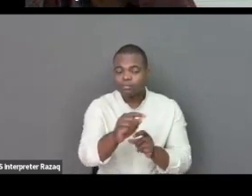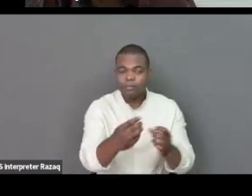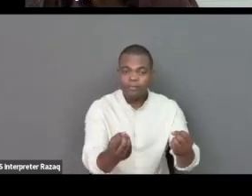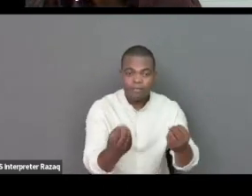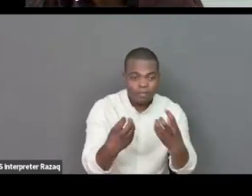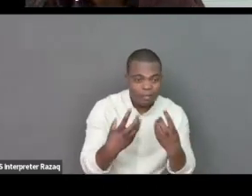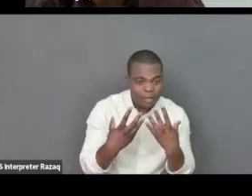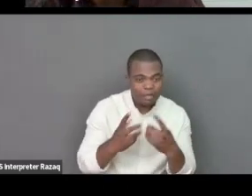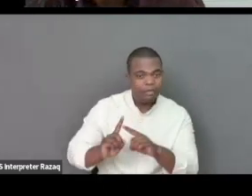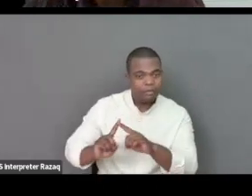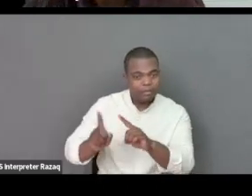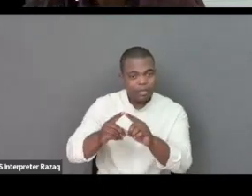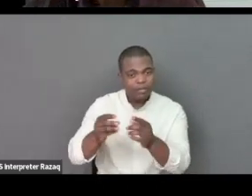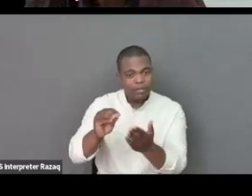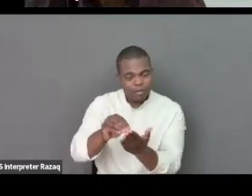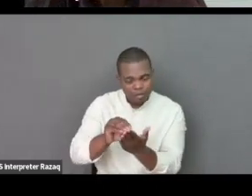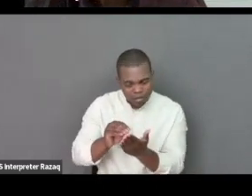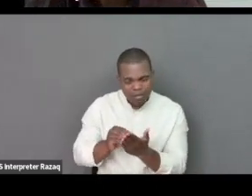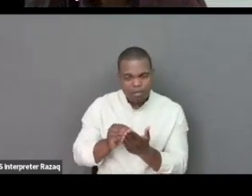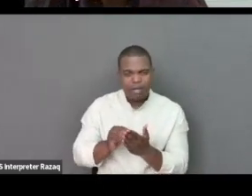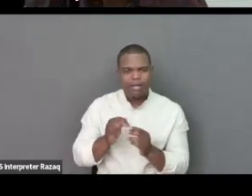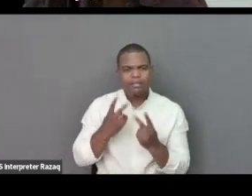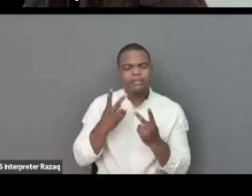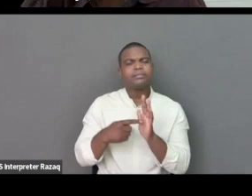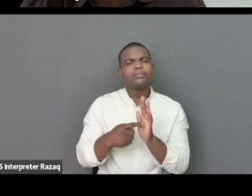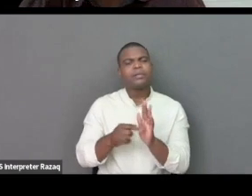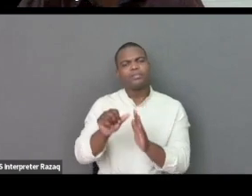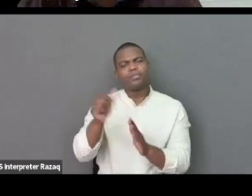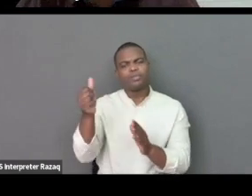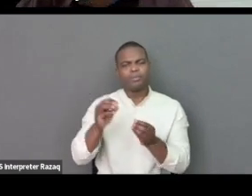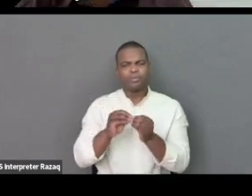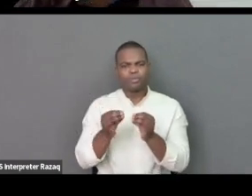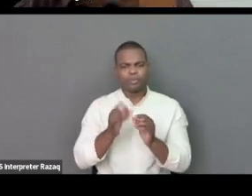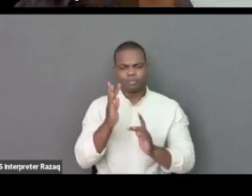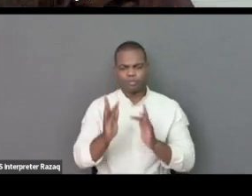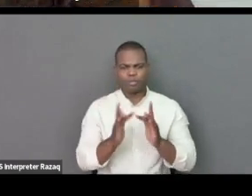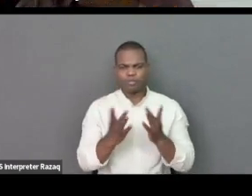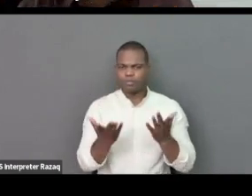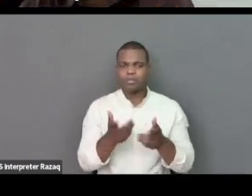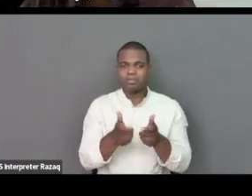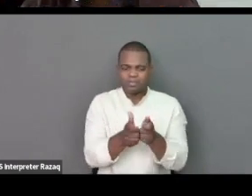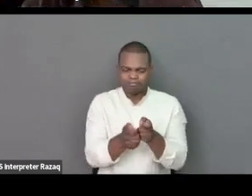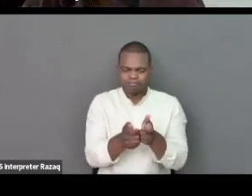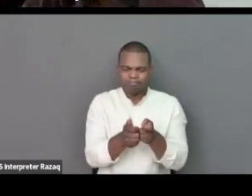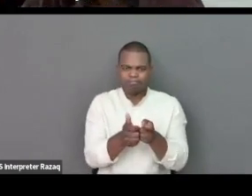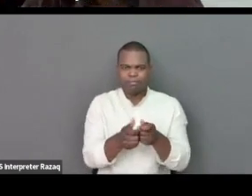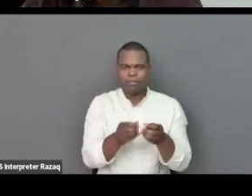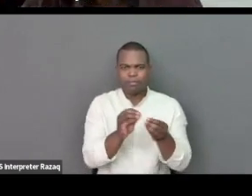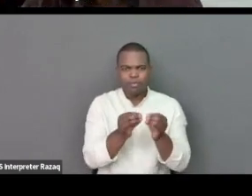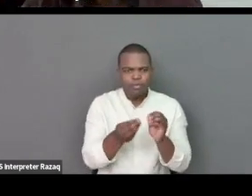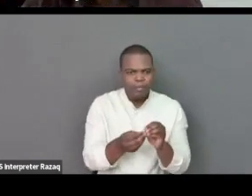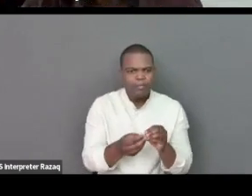the dialogue or at least respond to the users.